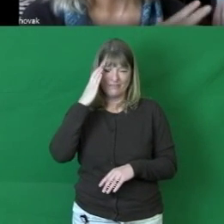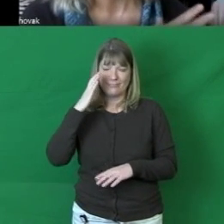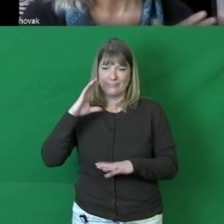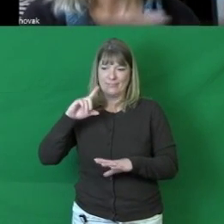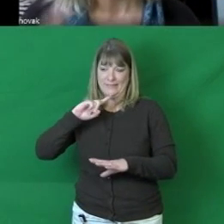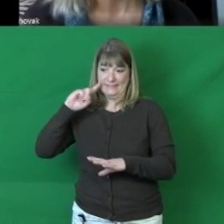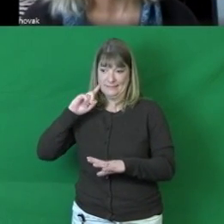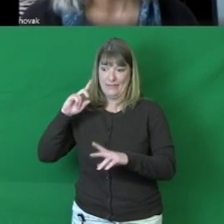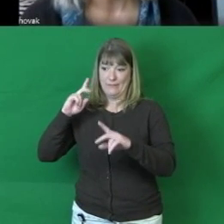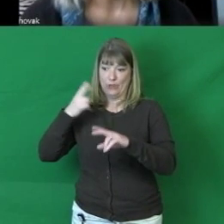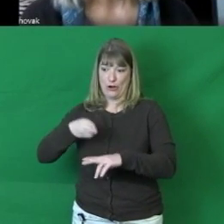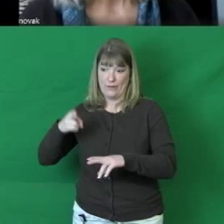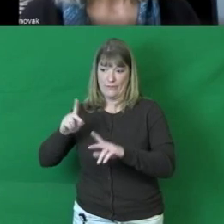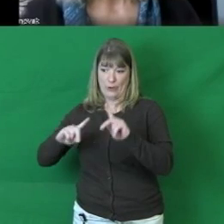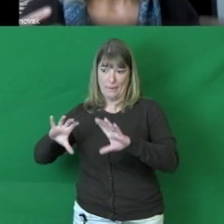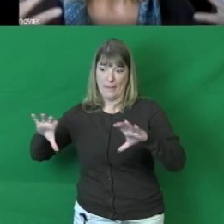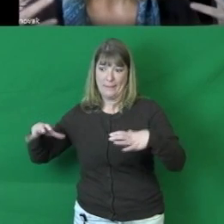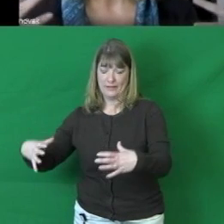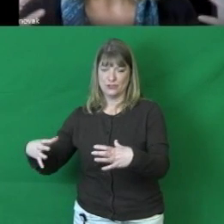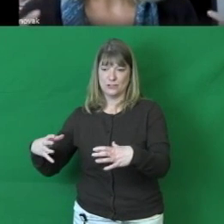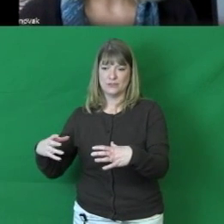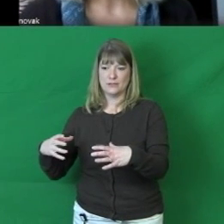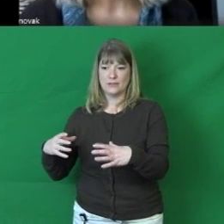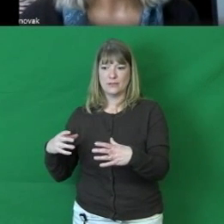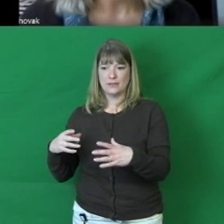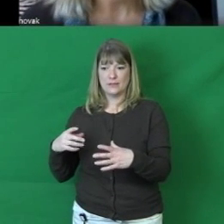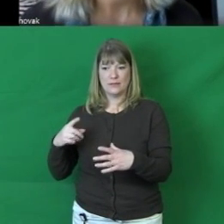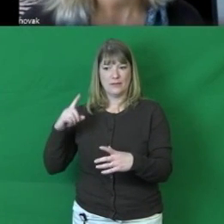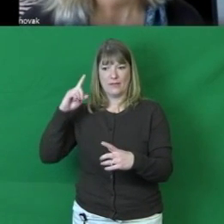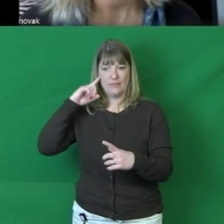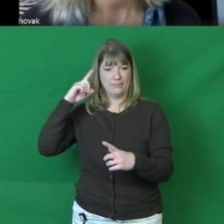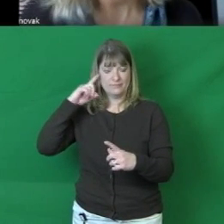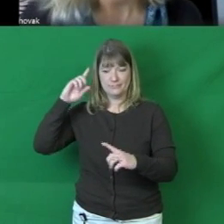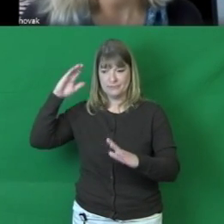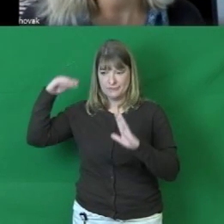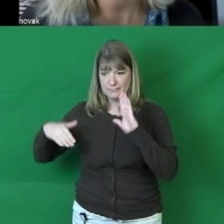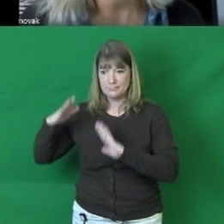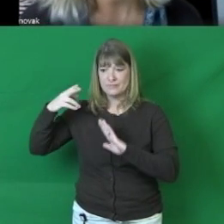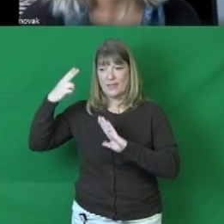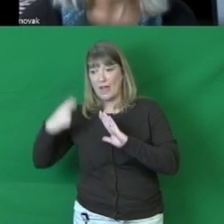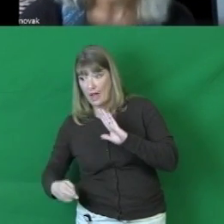hard of hearing population, that lot of times the hearing varies. There's high frequency loss,